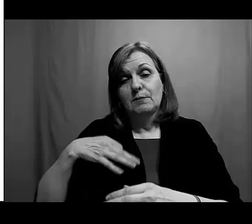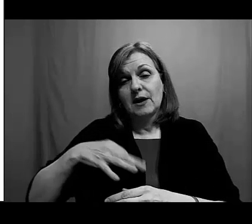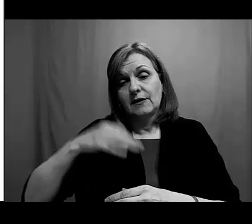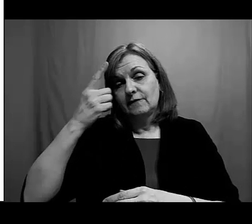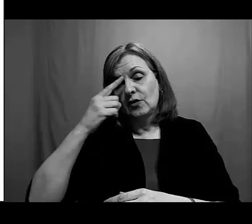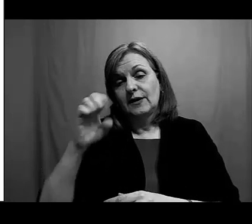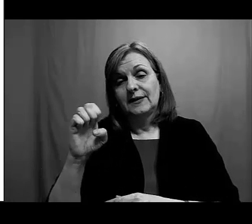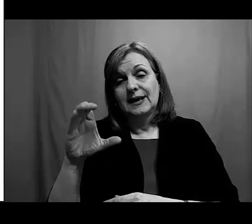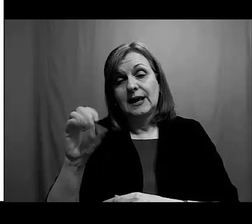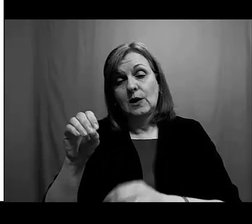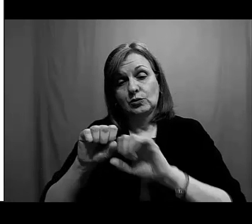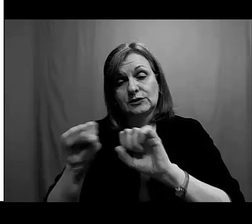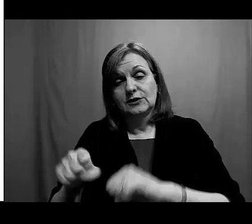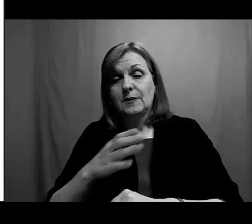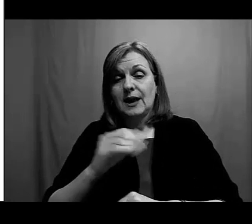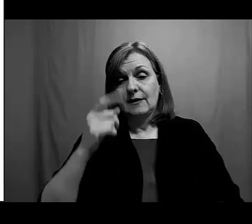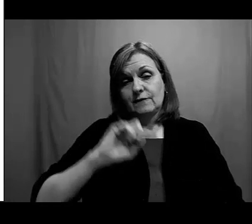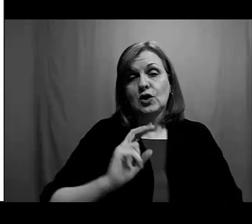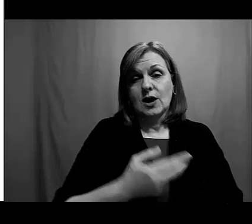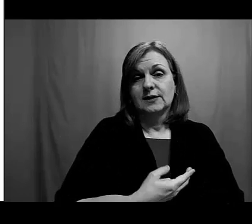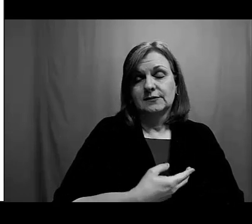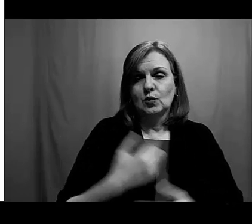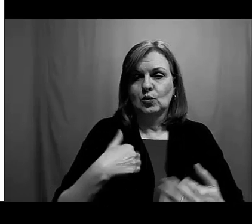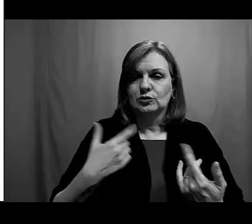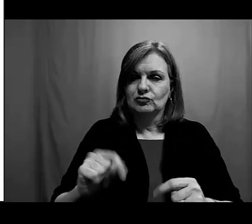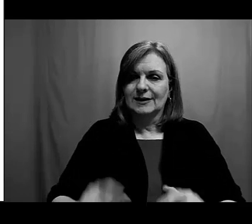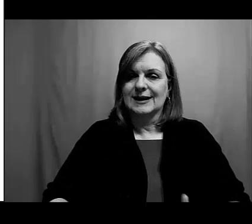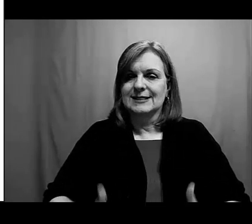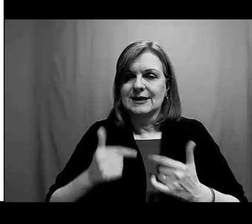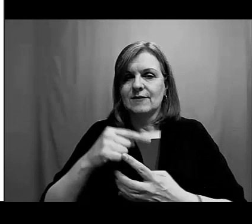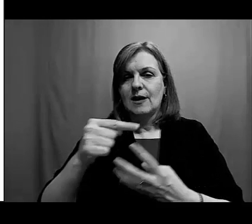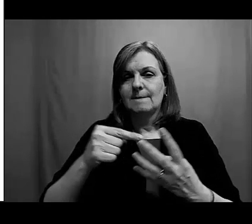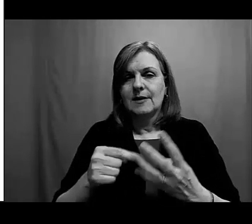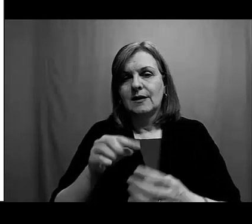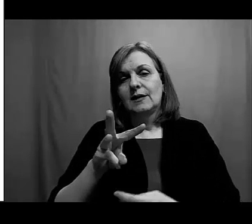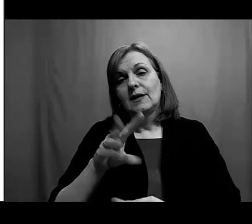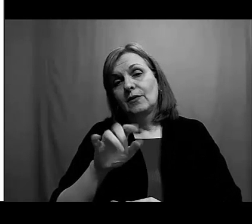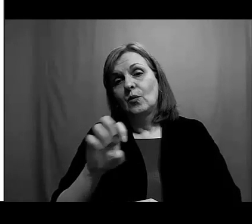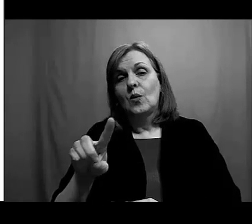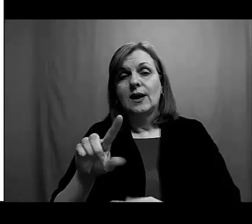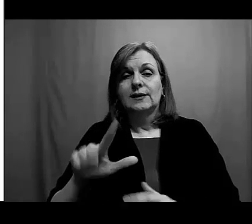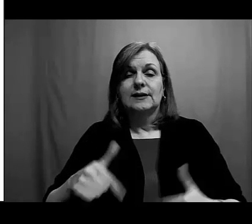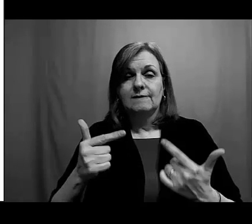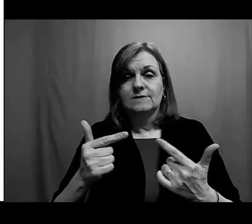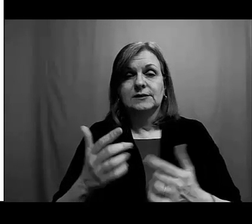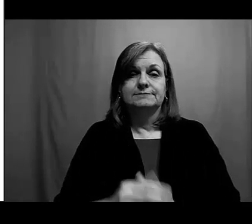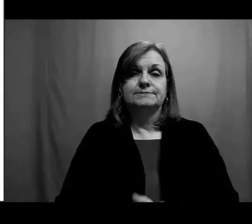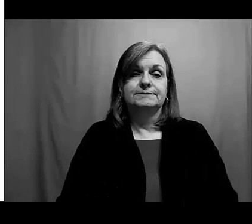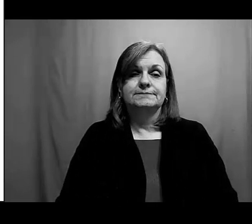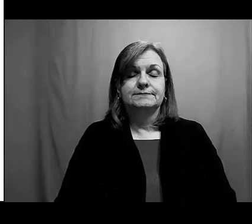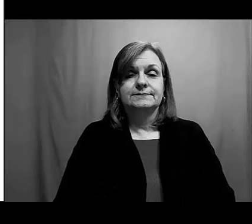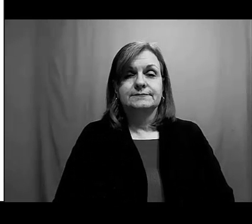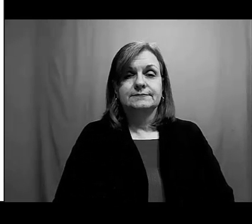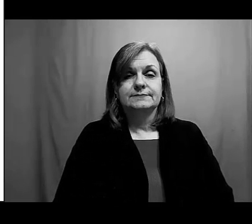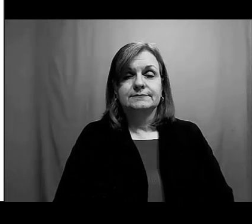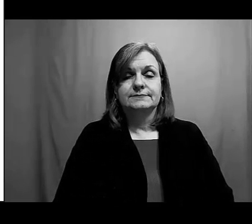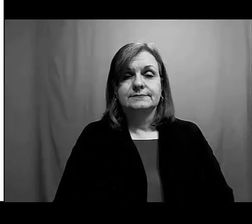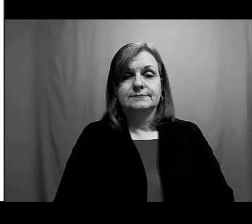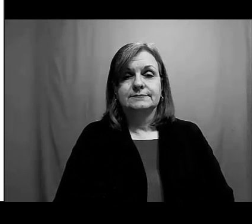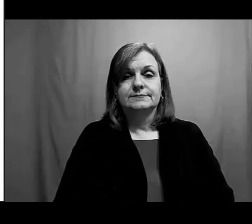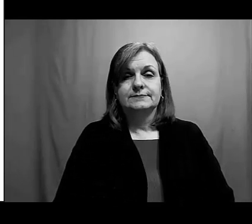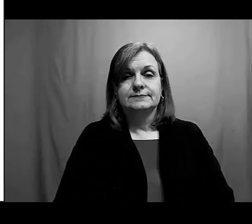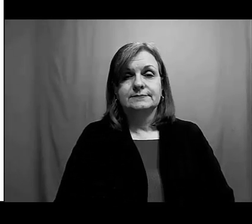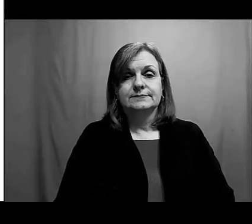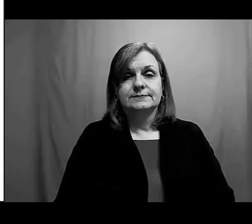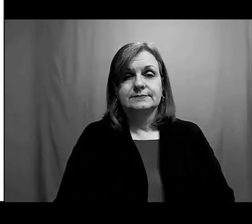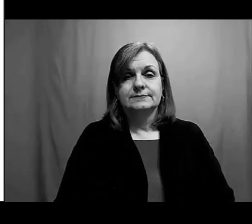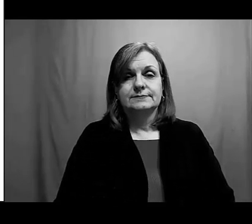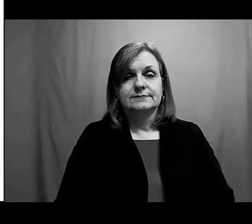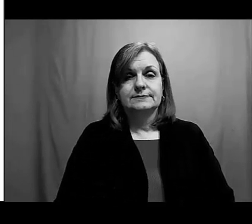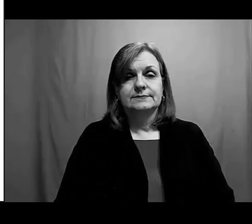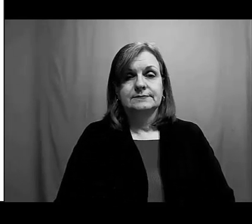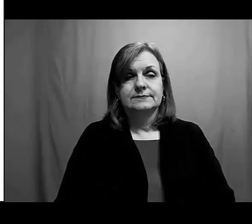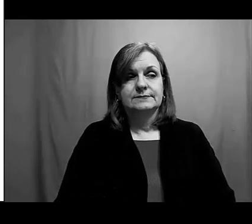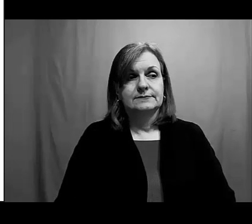the surrounding ecosystems but for us as we're trying to live amongst the wildlife!